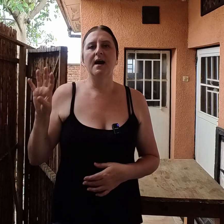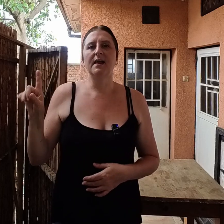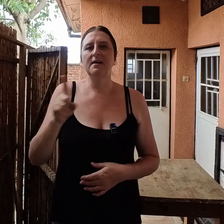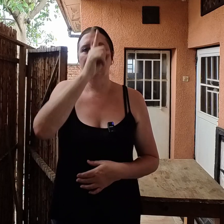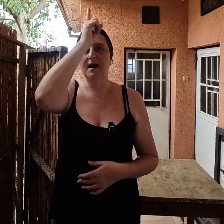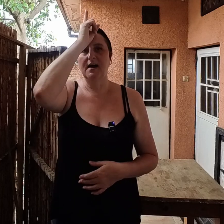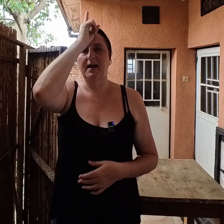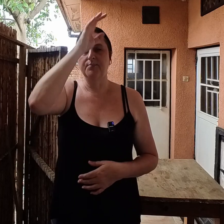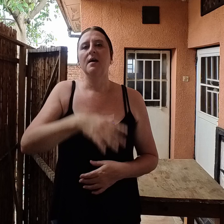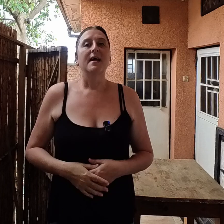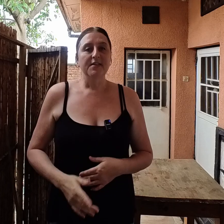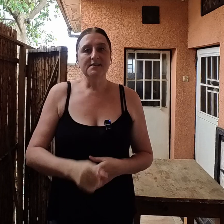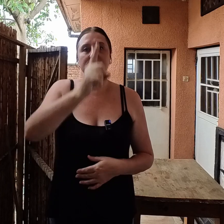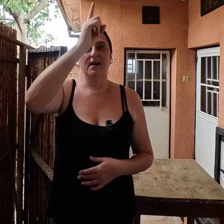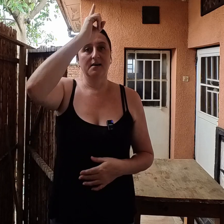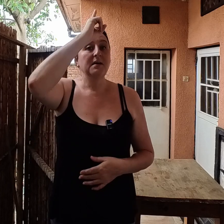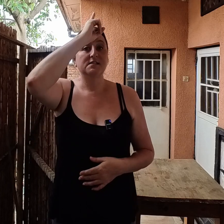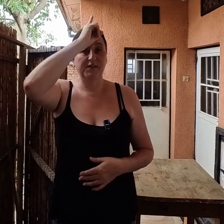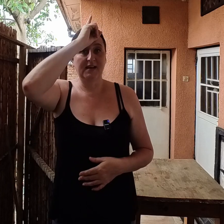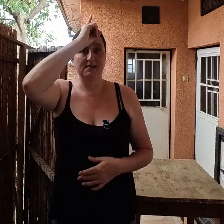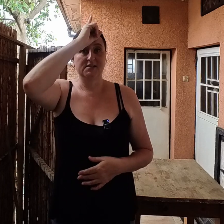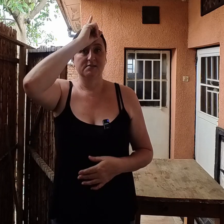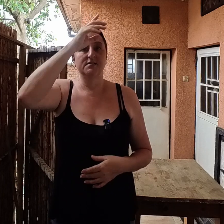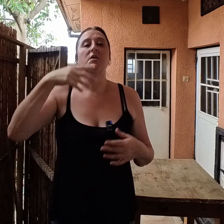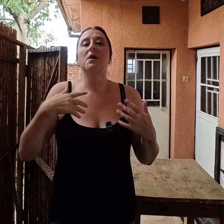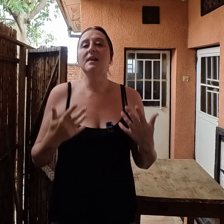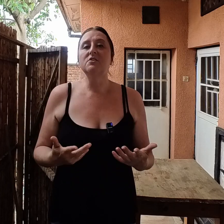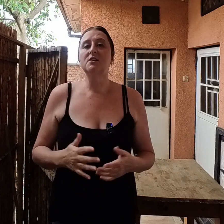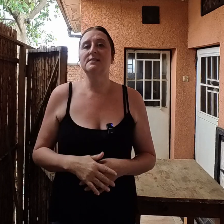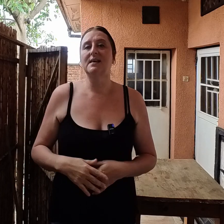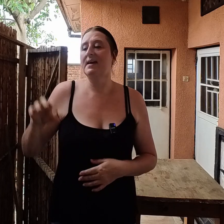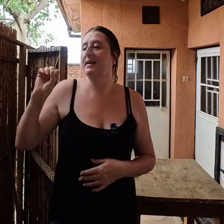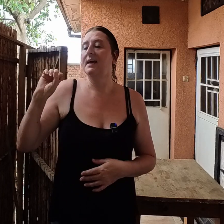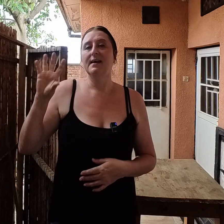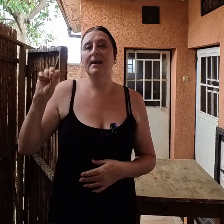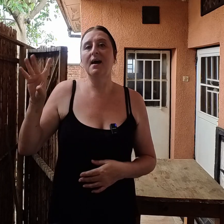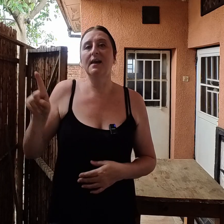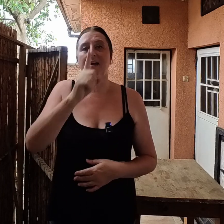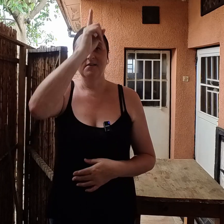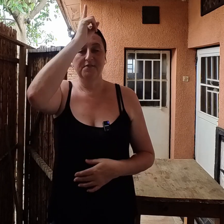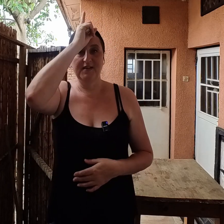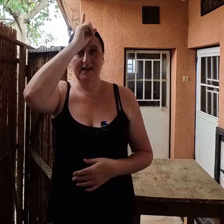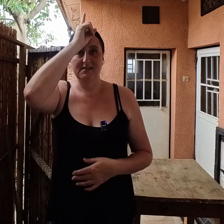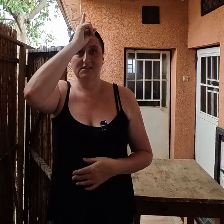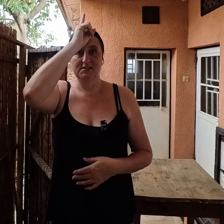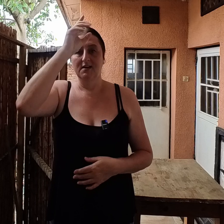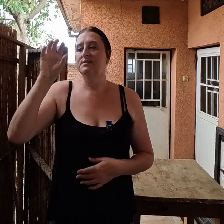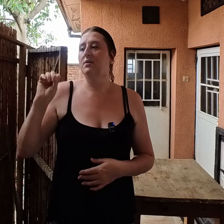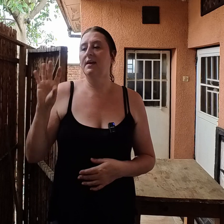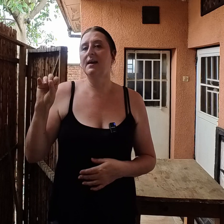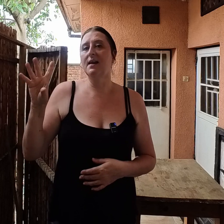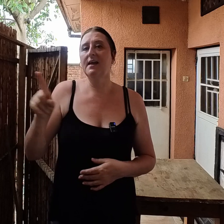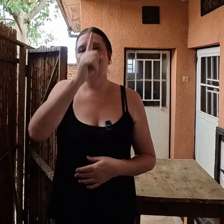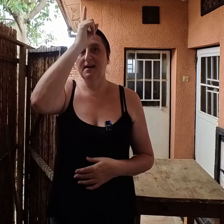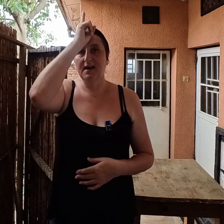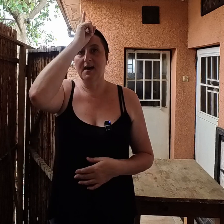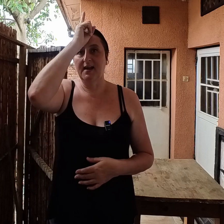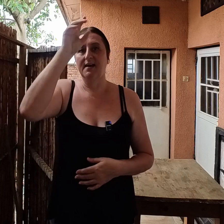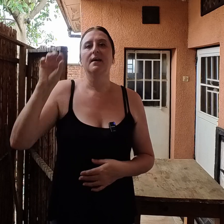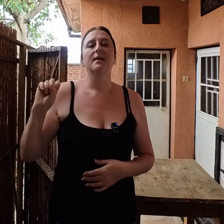Kigali-Nglai. Now, this sign means 'village.' So, you are literally saying, 'Kigali village.' Kigali-Ngali.